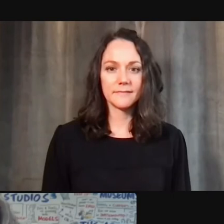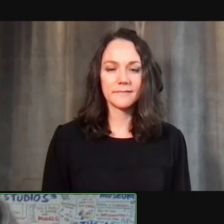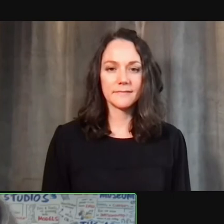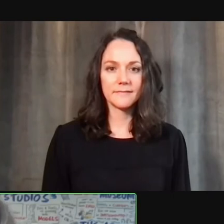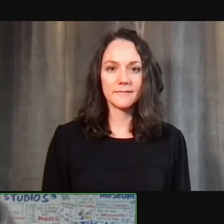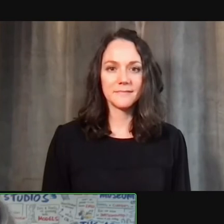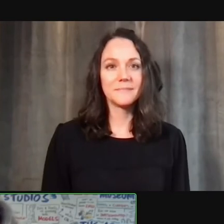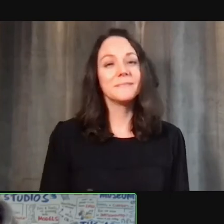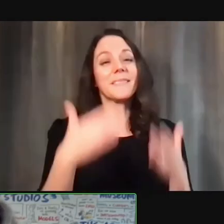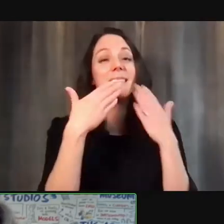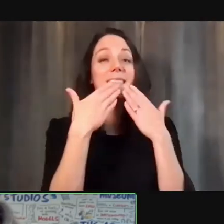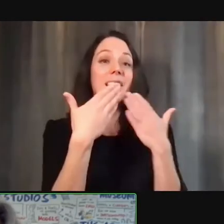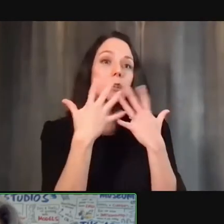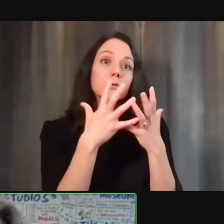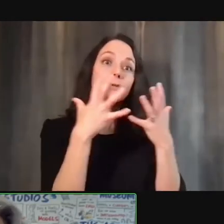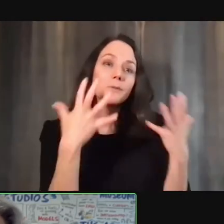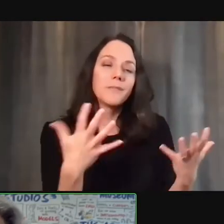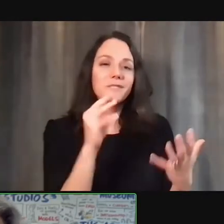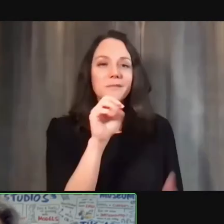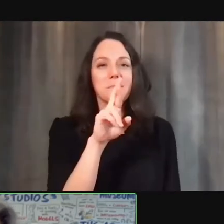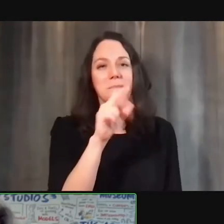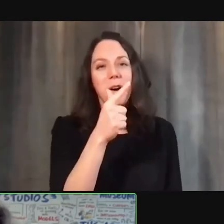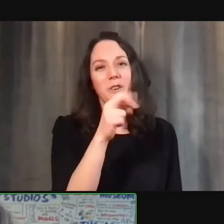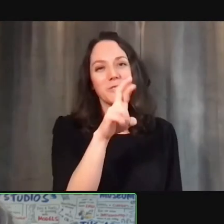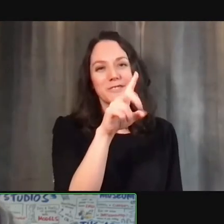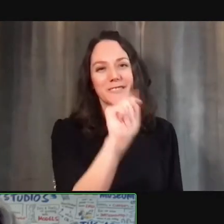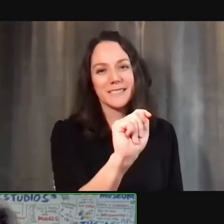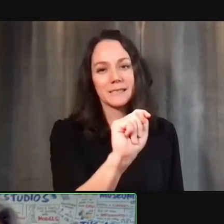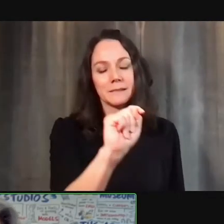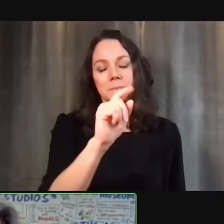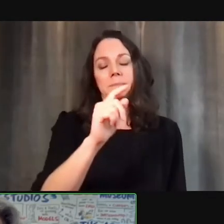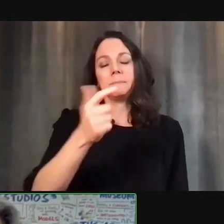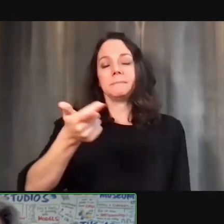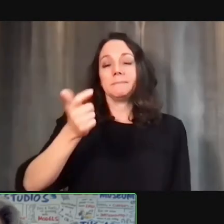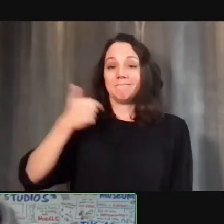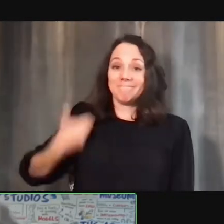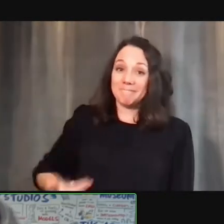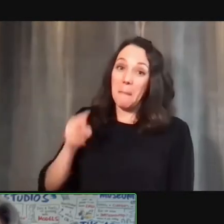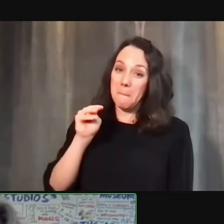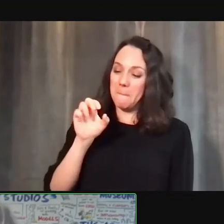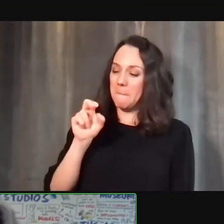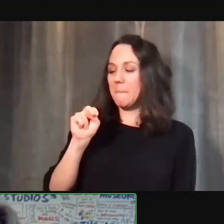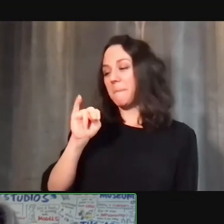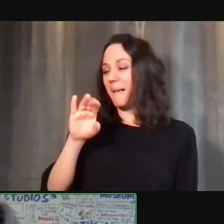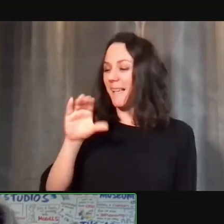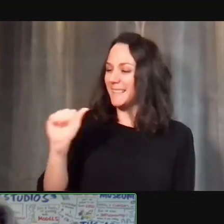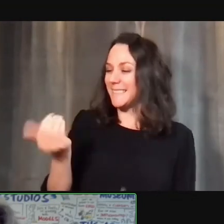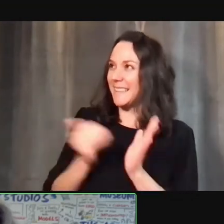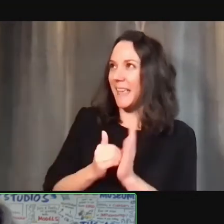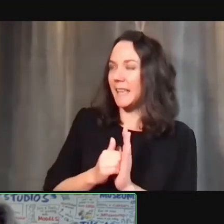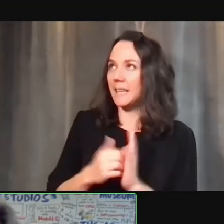Thank you so much. Margaret. This is Monica again. I'm so inspired.